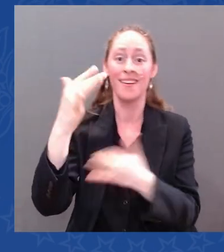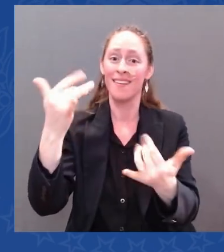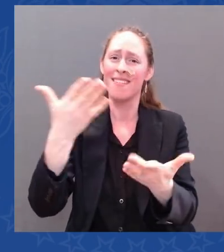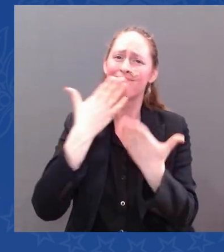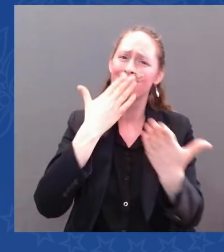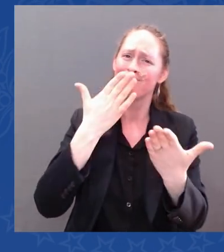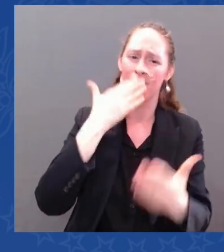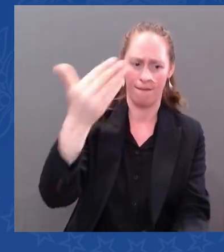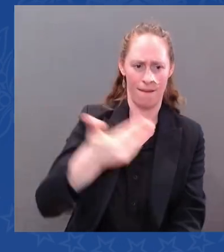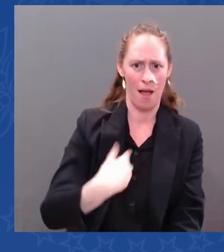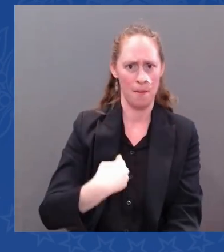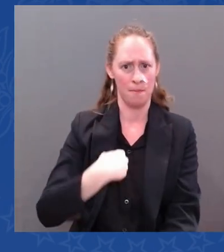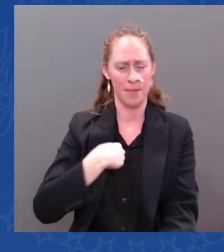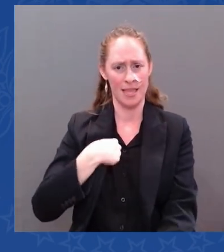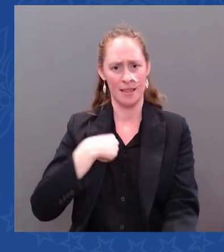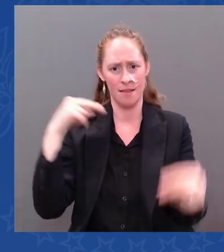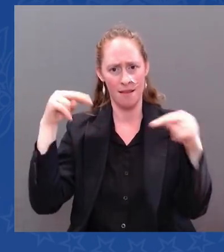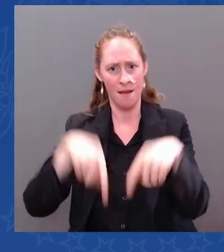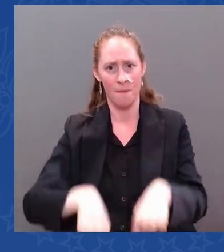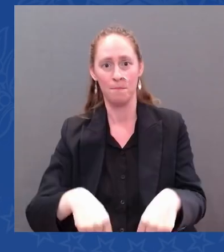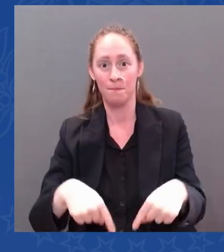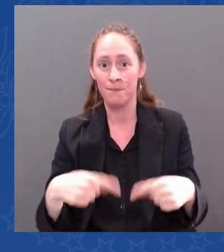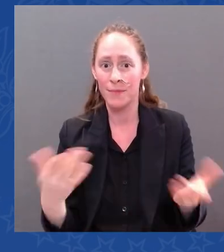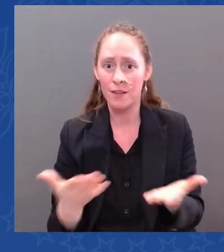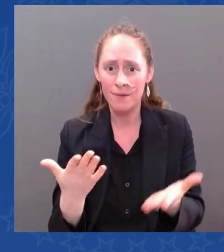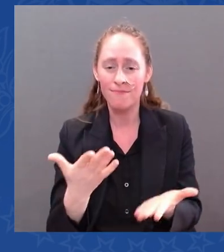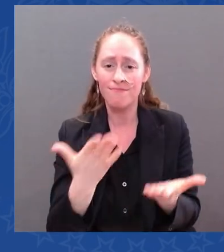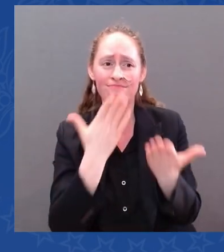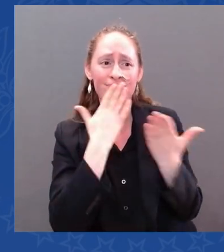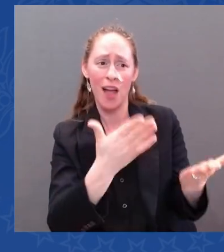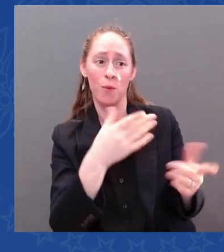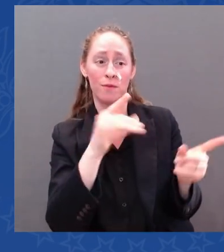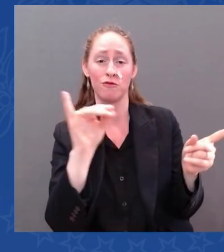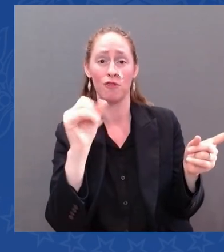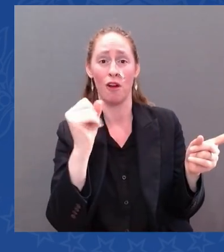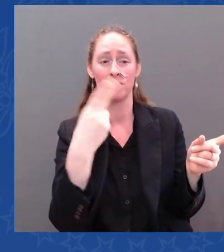And, you know, I've hosted CEO roundtables,